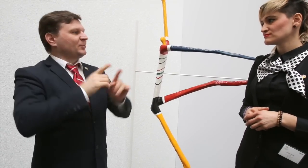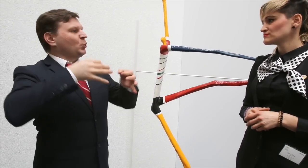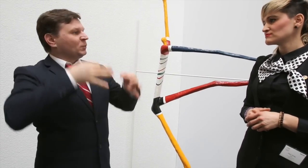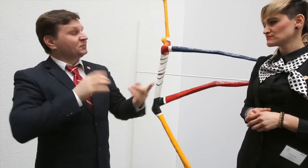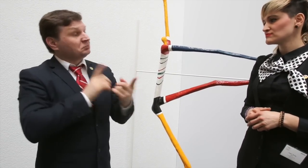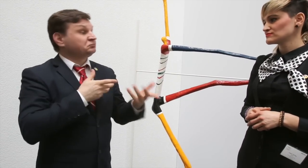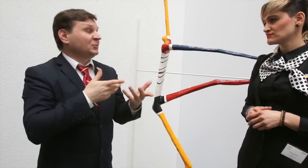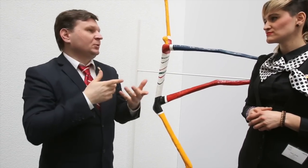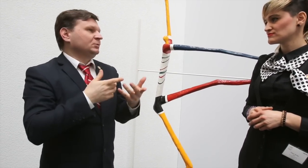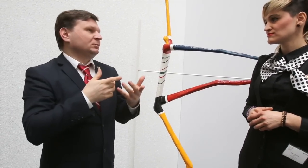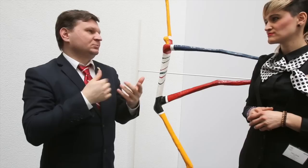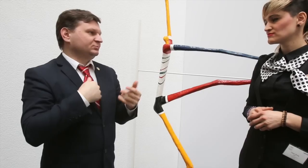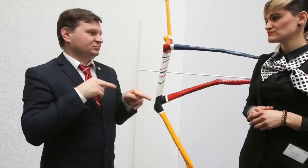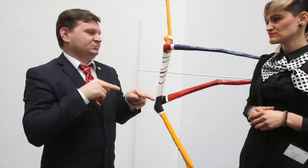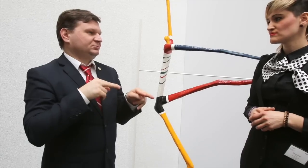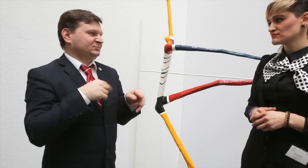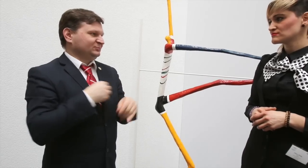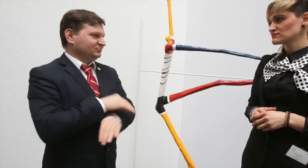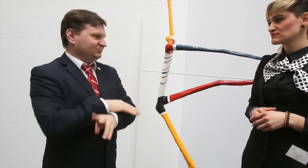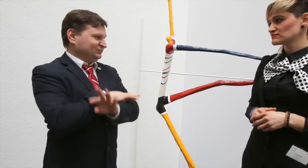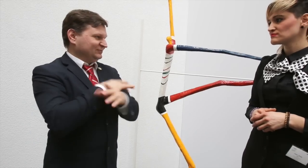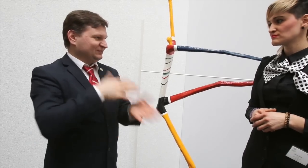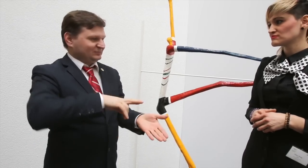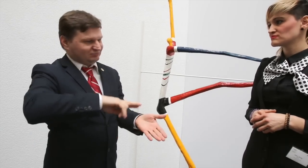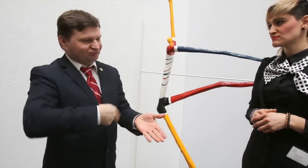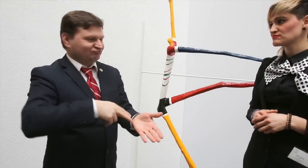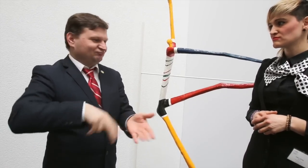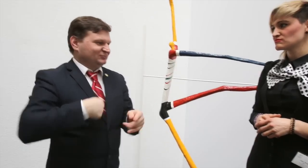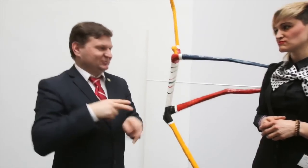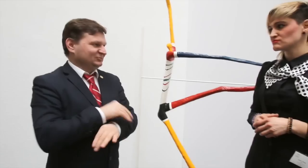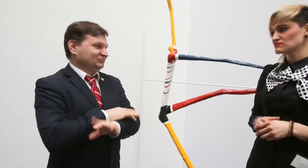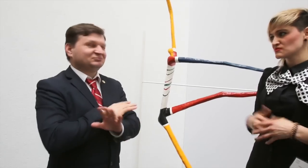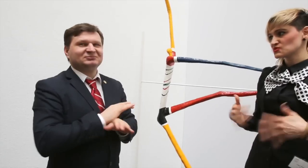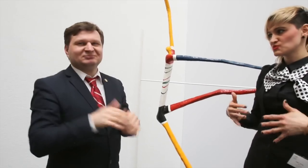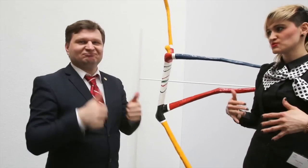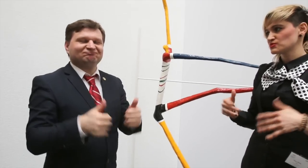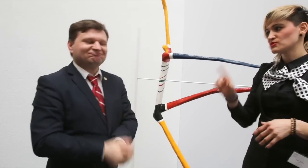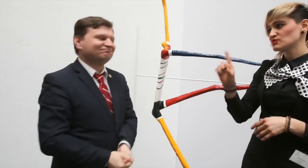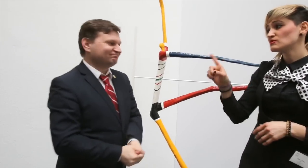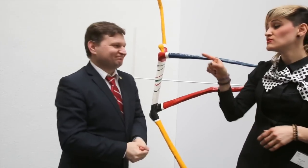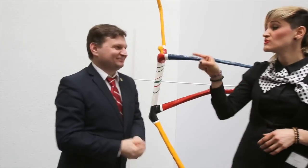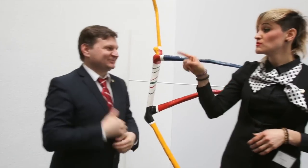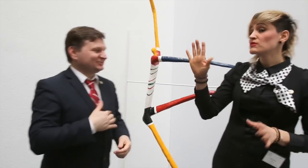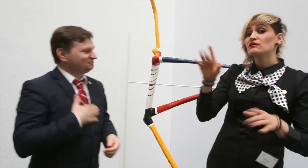sports, it became official. When I witnessed the signing of the MoU, I was overcome with goosebumps.